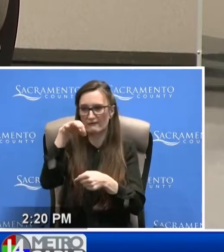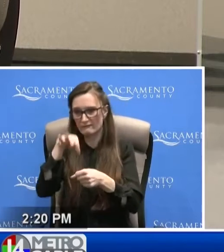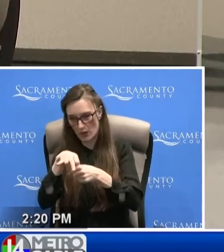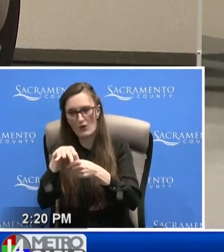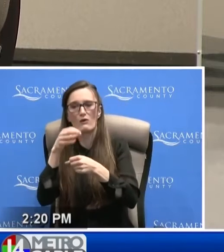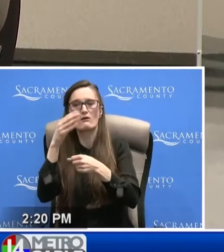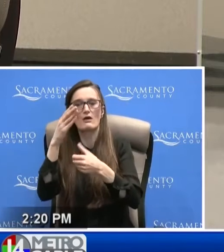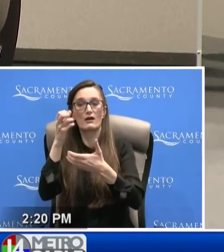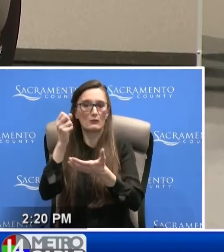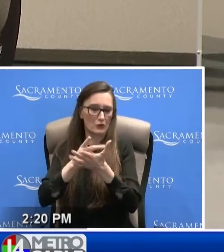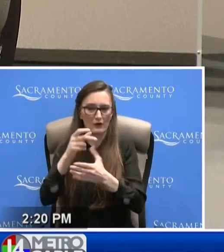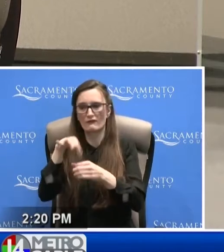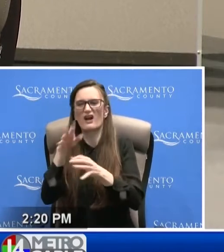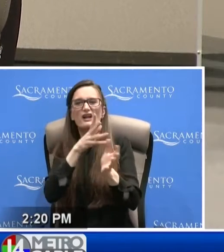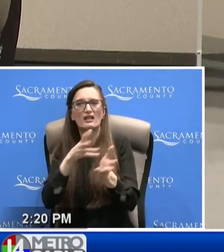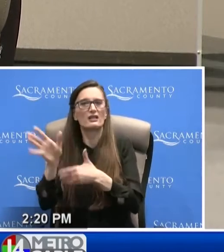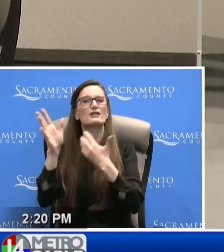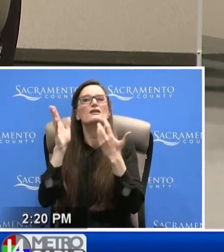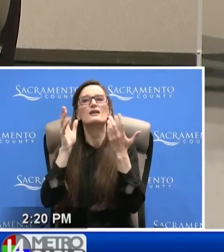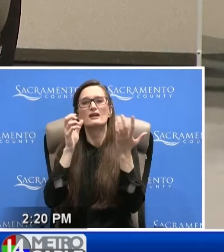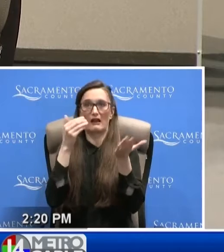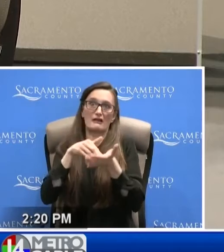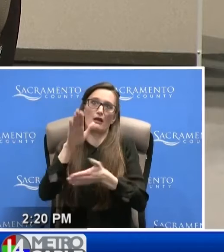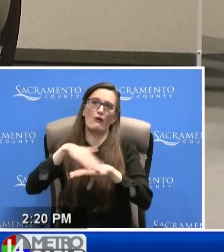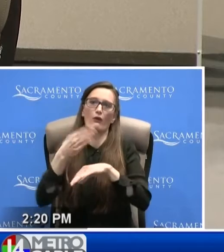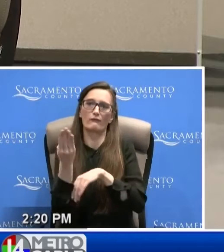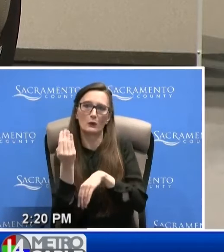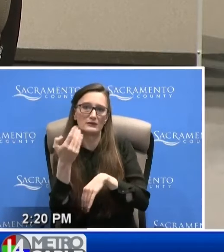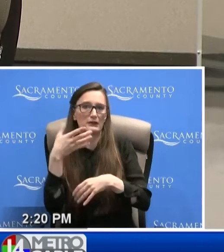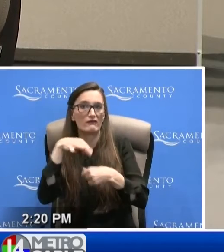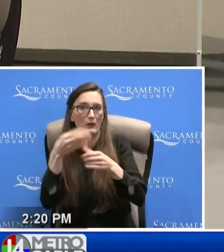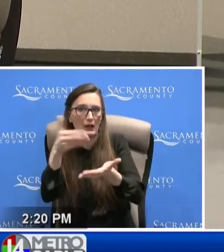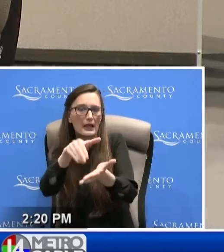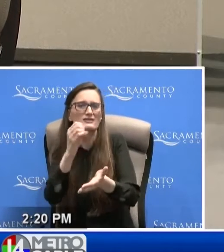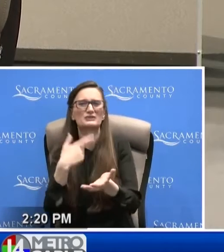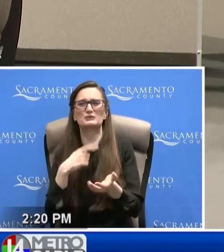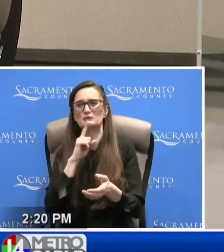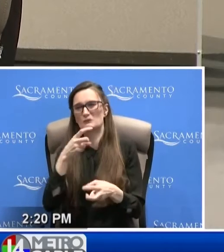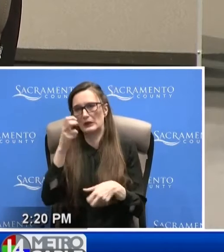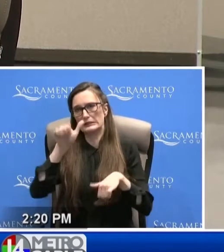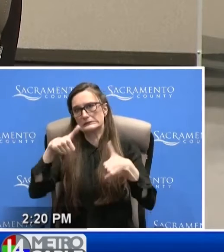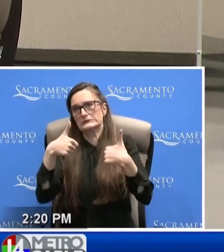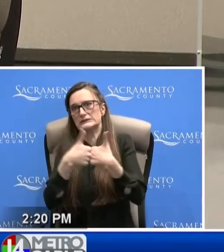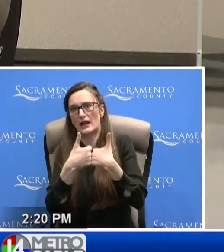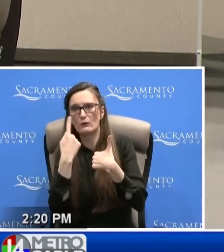And so it's difficult to go in and make changes at the last minute.